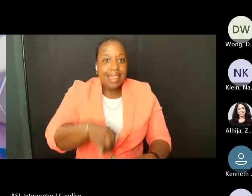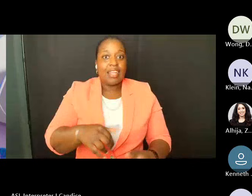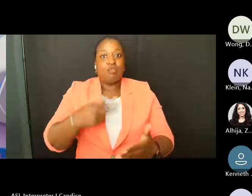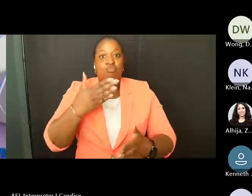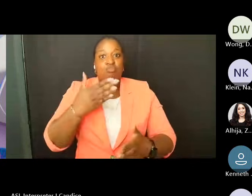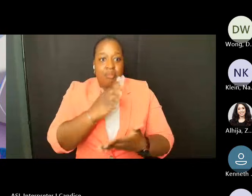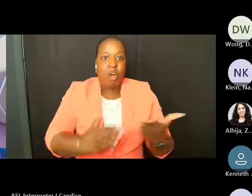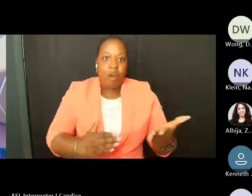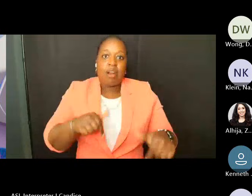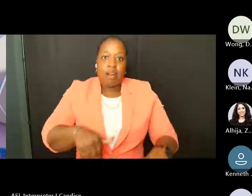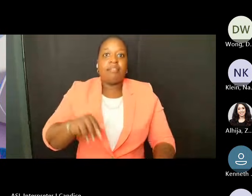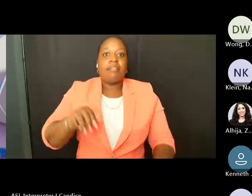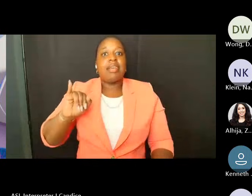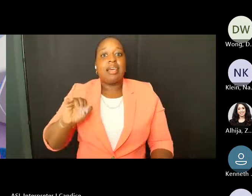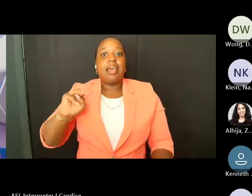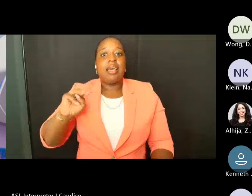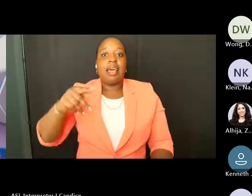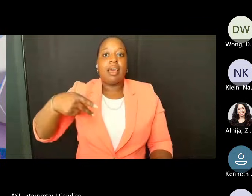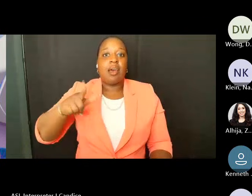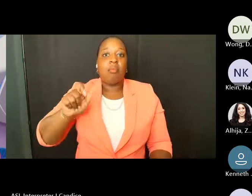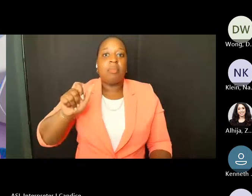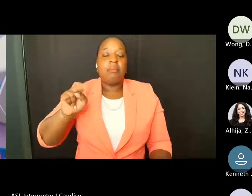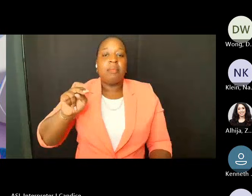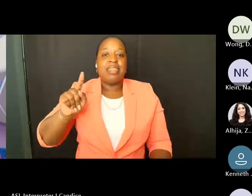is to have access to -- that's why it's such a thing of beauty, I think,